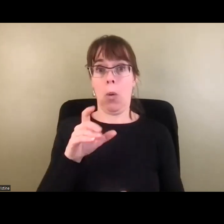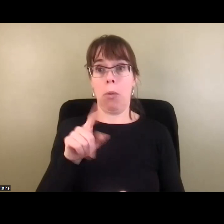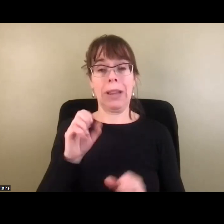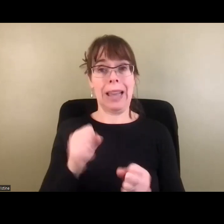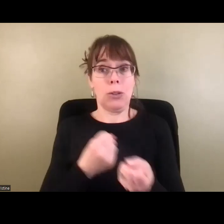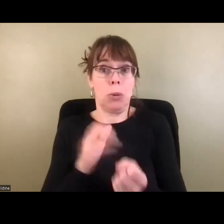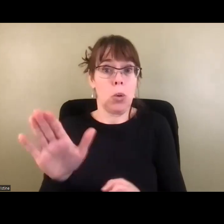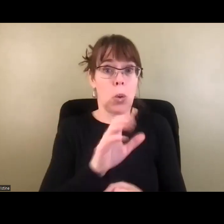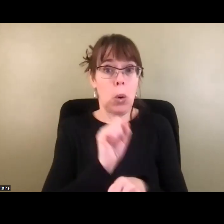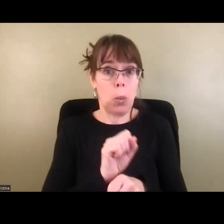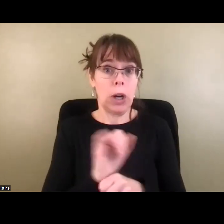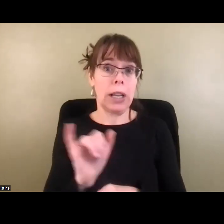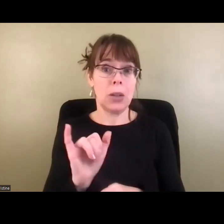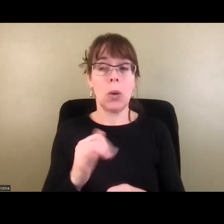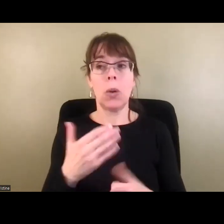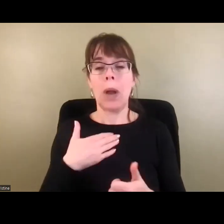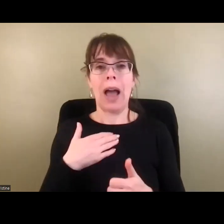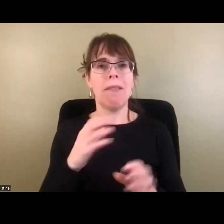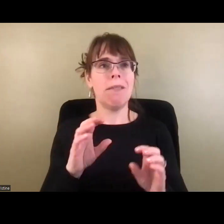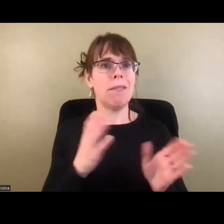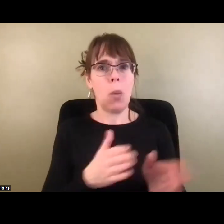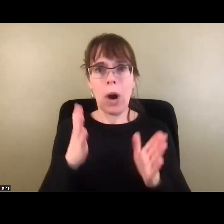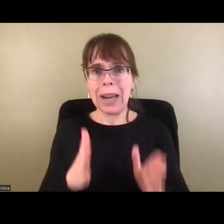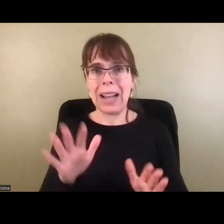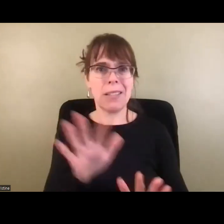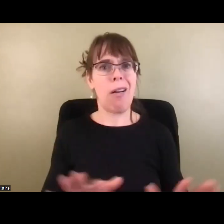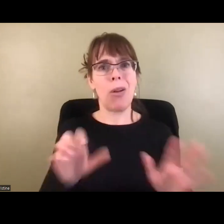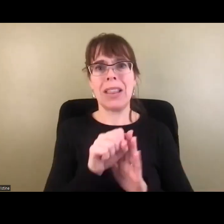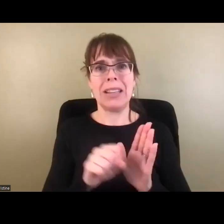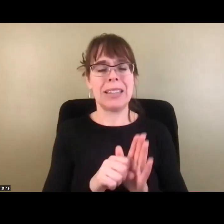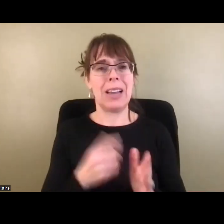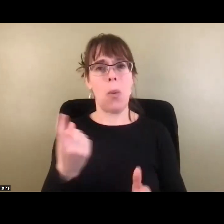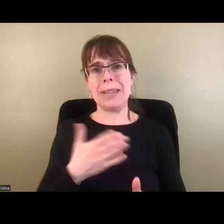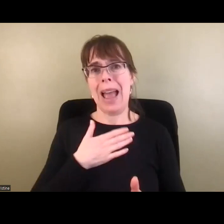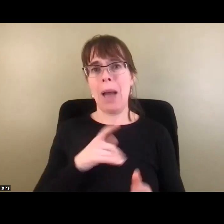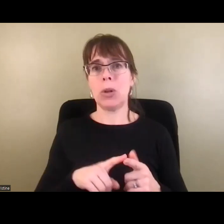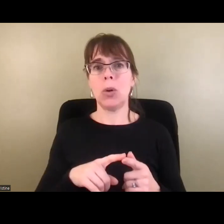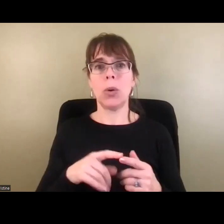We do have organizers across the state, so always happy to do a joint event, whether